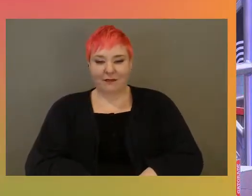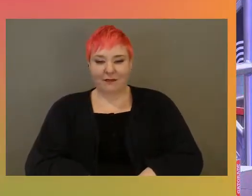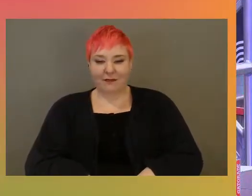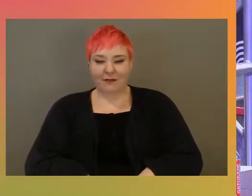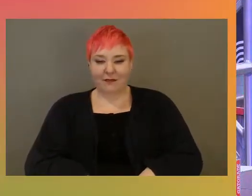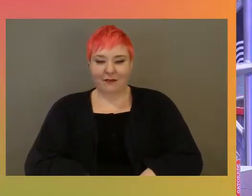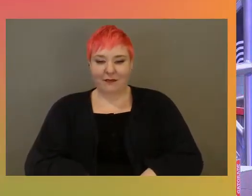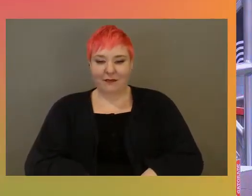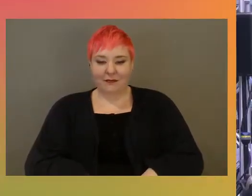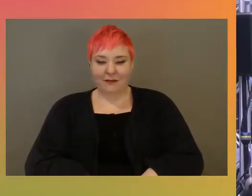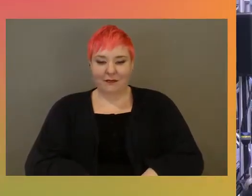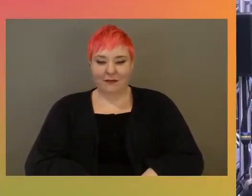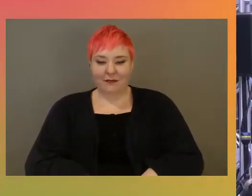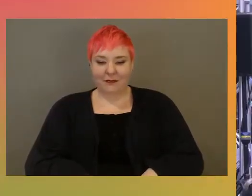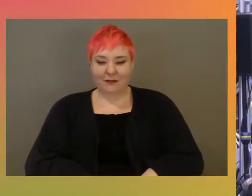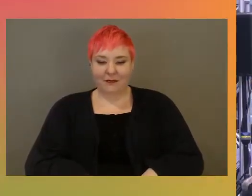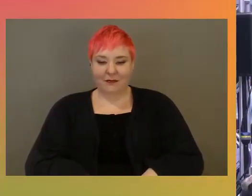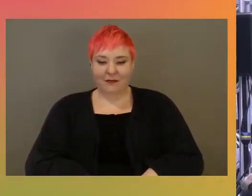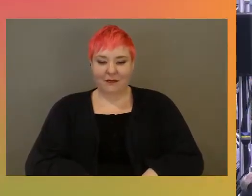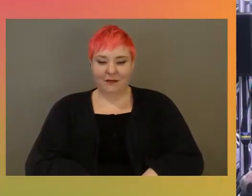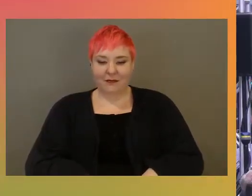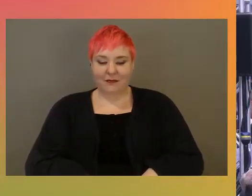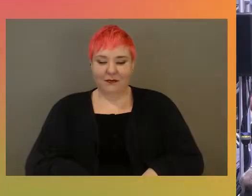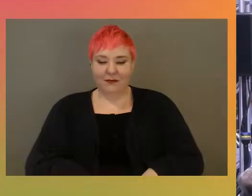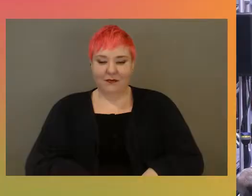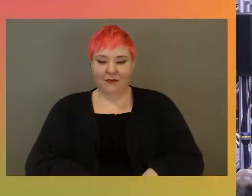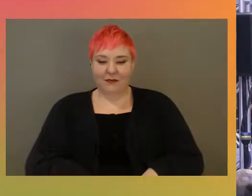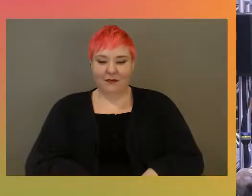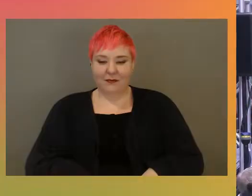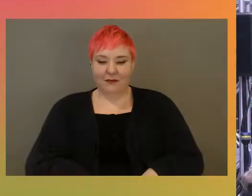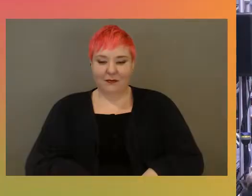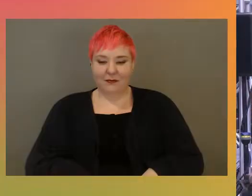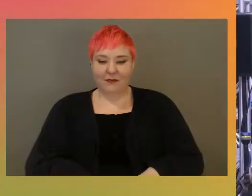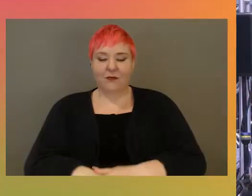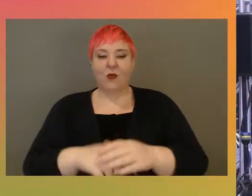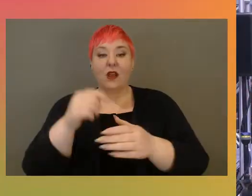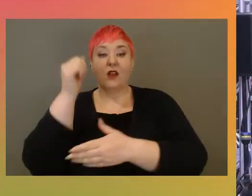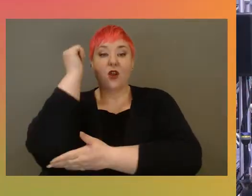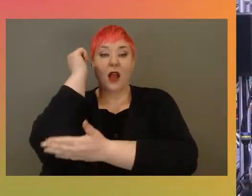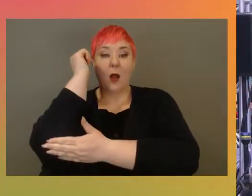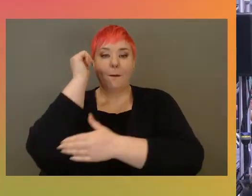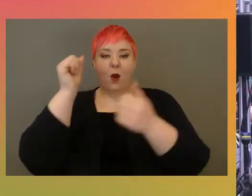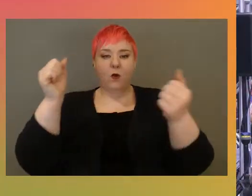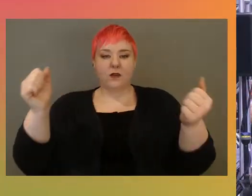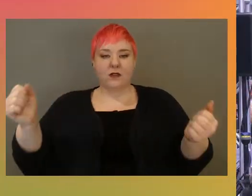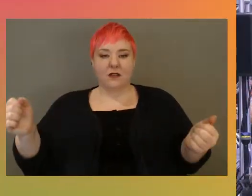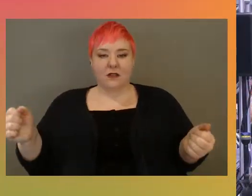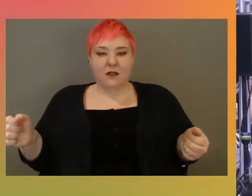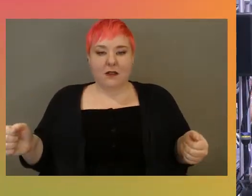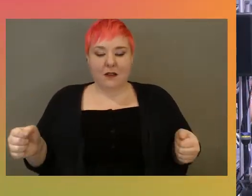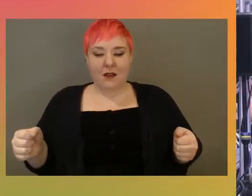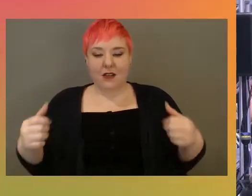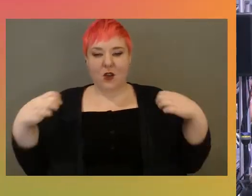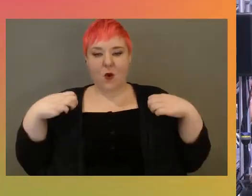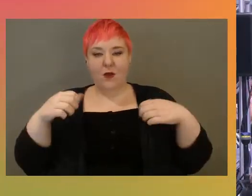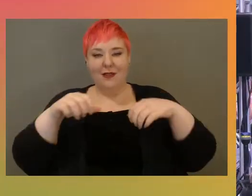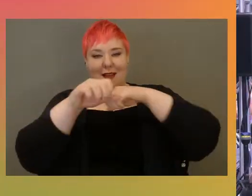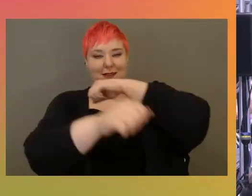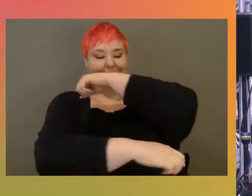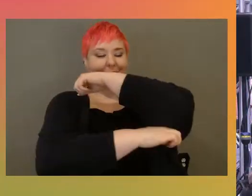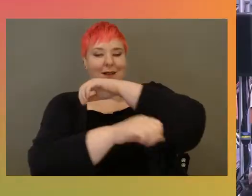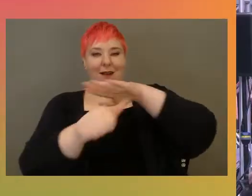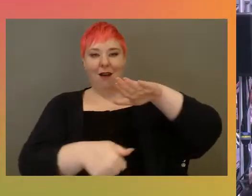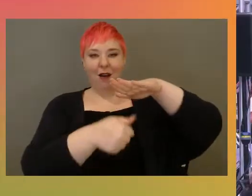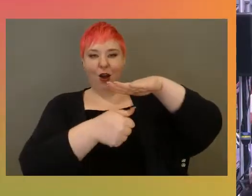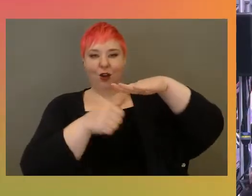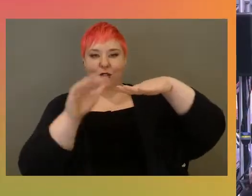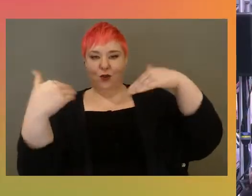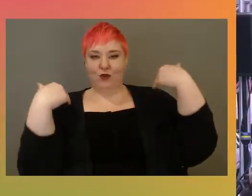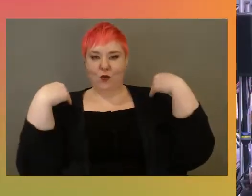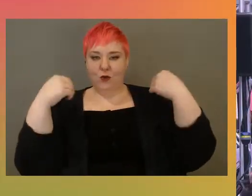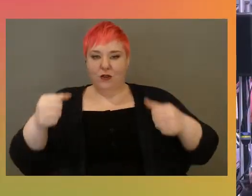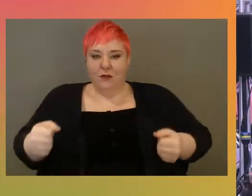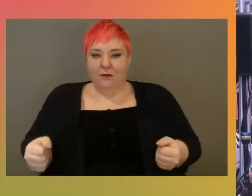CLOSE YOUR EYES.